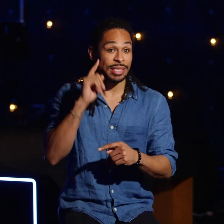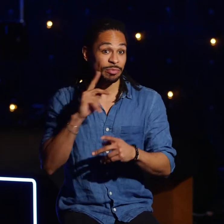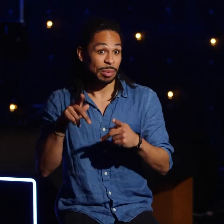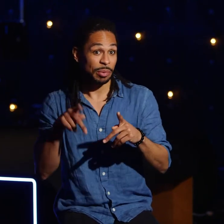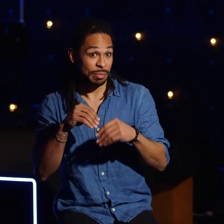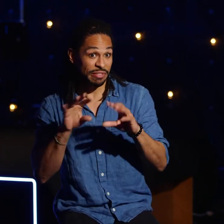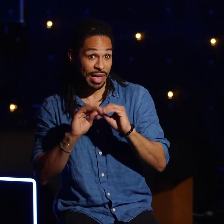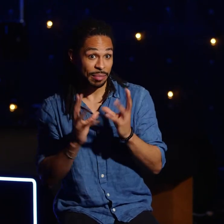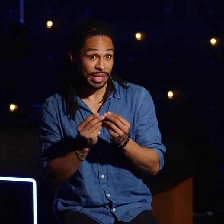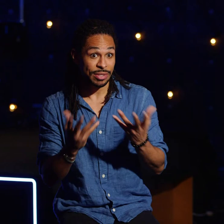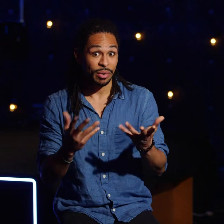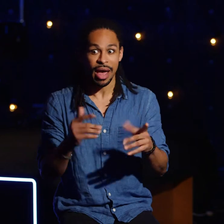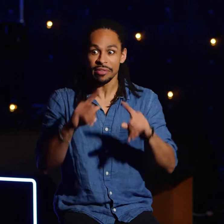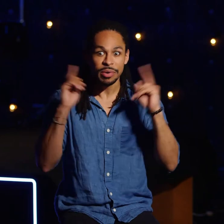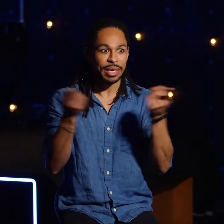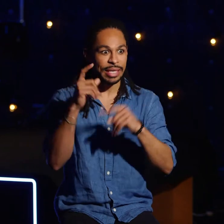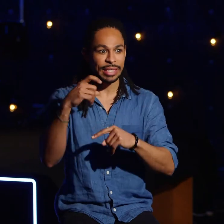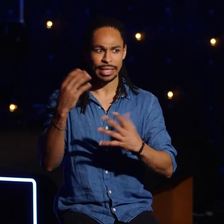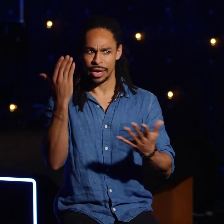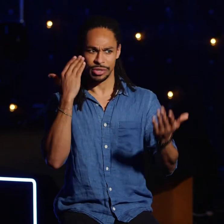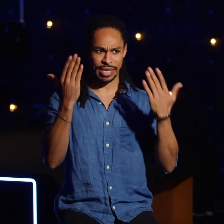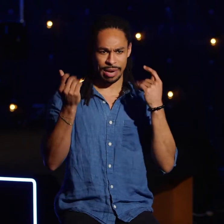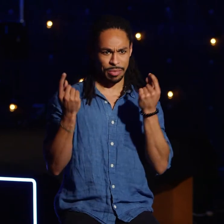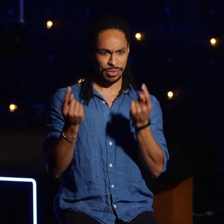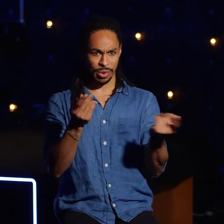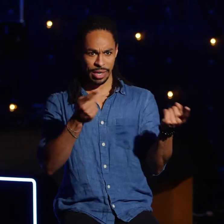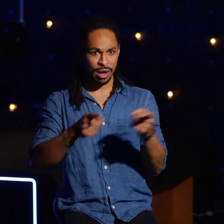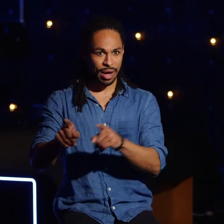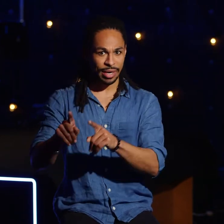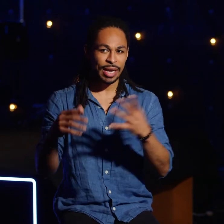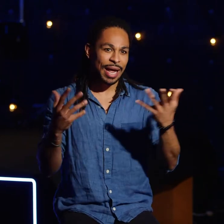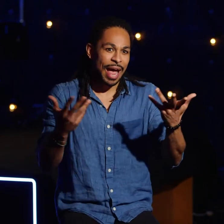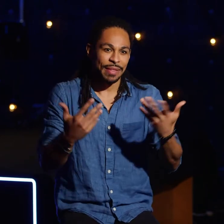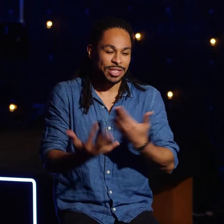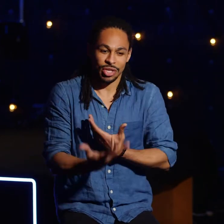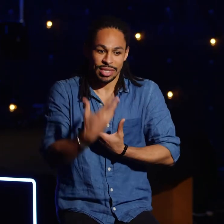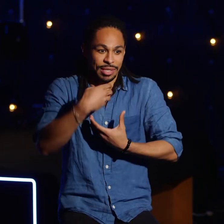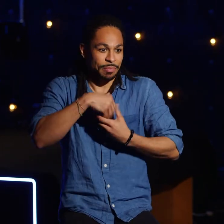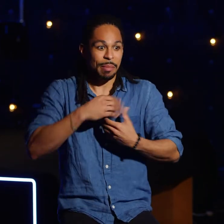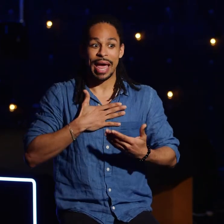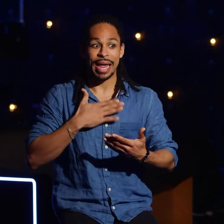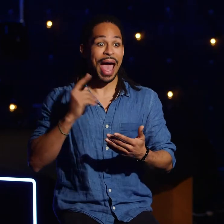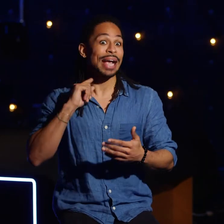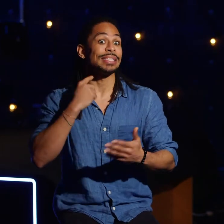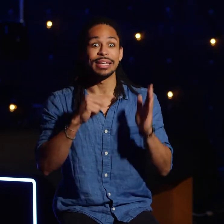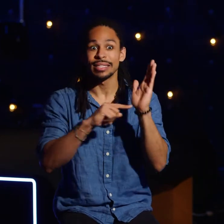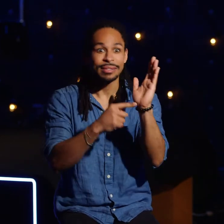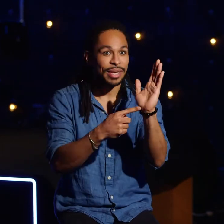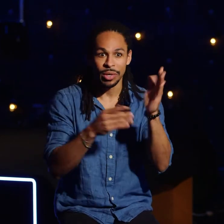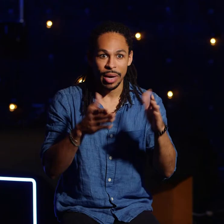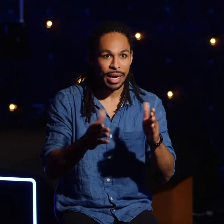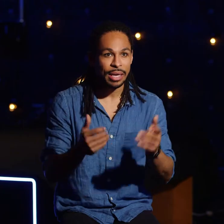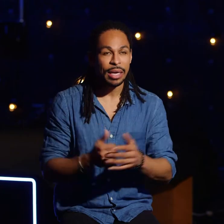and deaf people in my family, so everyone needed to understand what was going on. And that's just my accent, in a way.